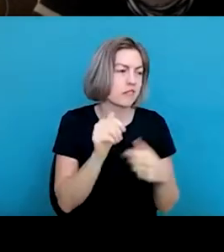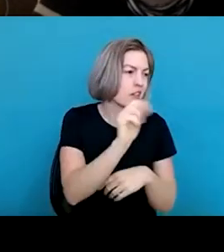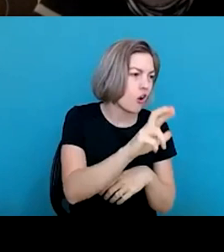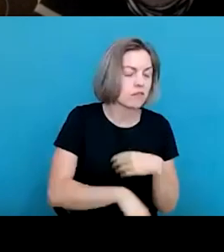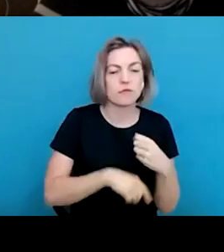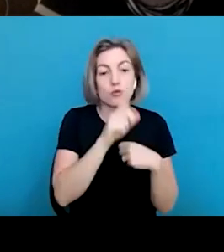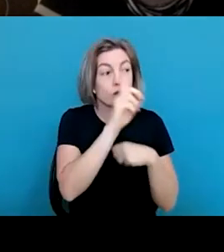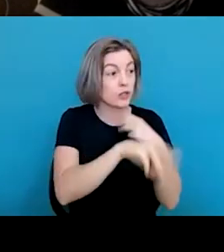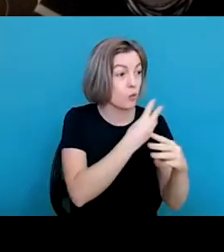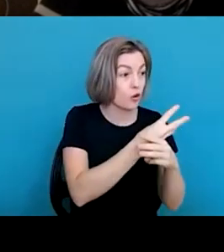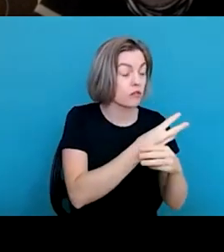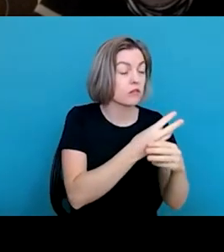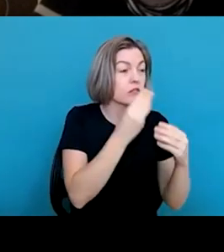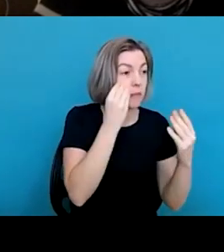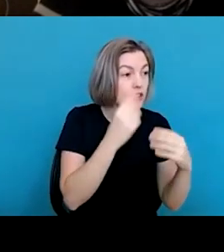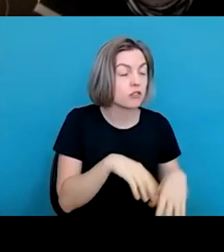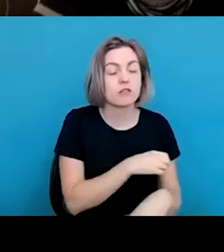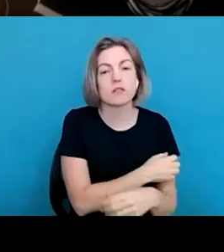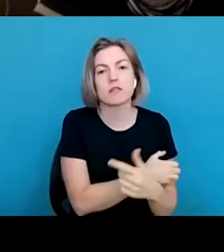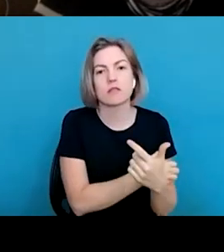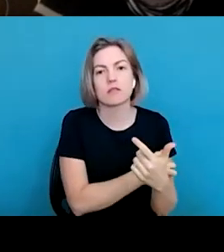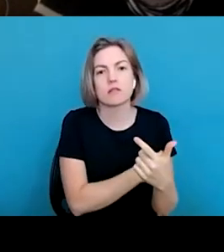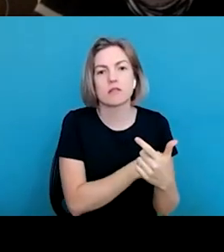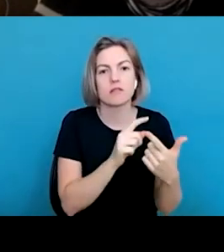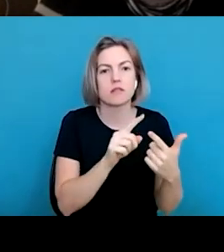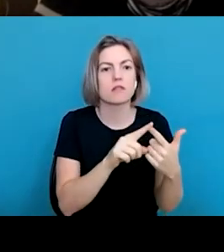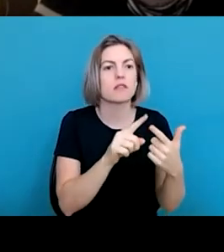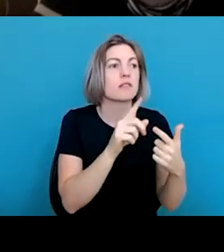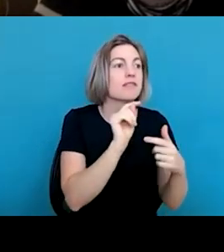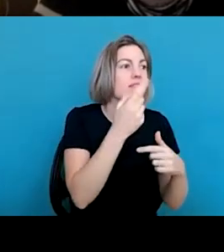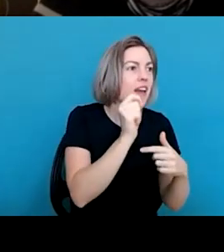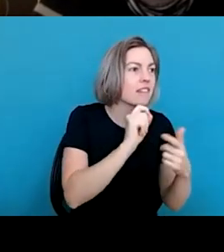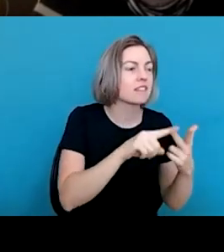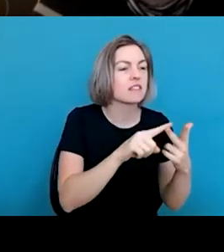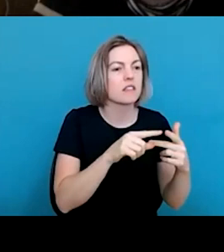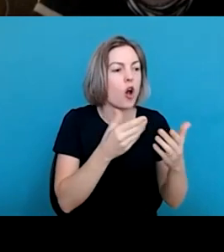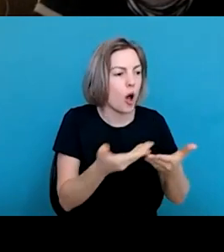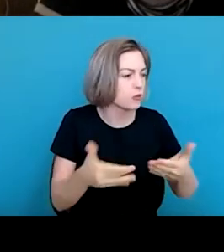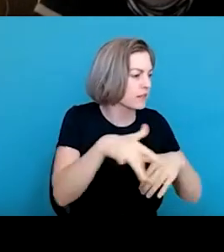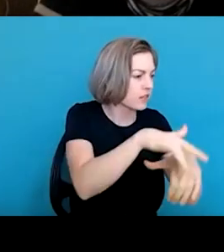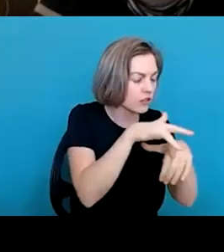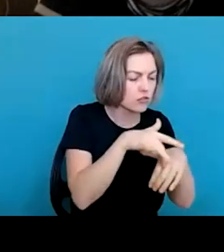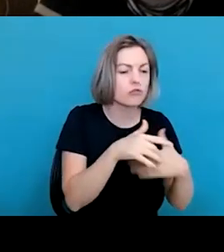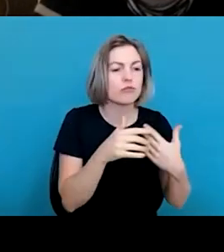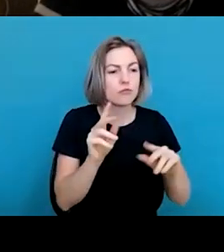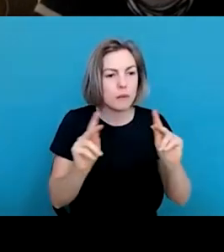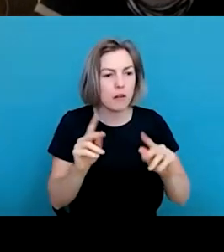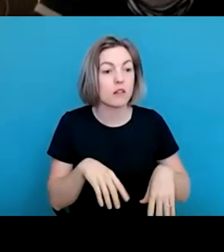like again, text, or the objects around you, the people, or in a virtual environment where